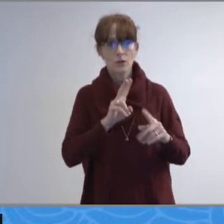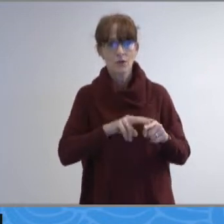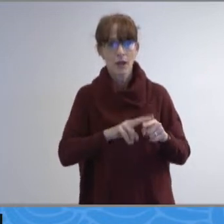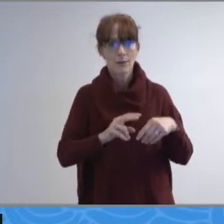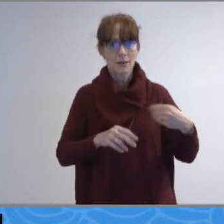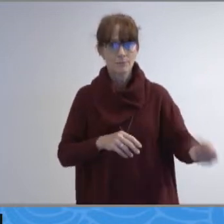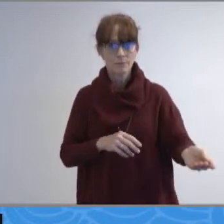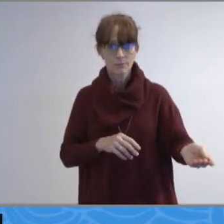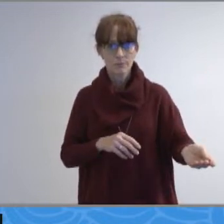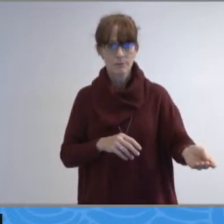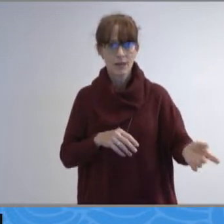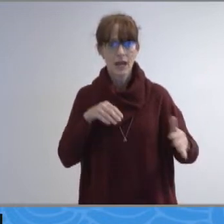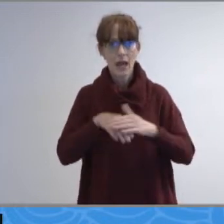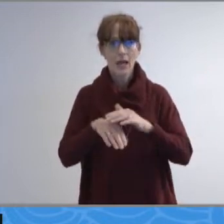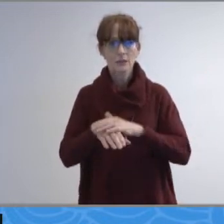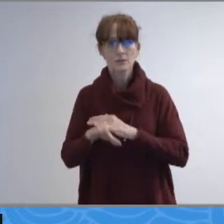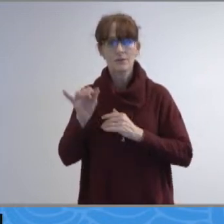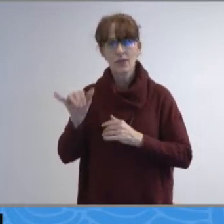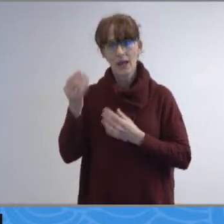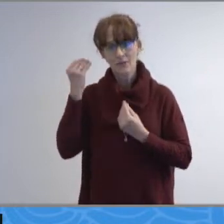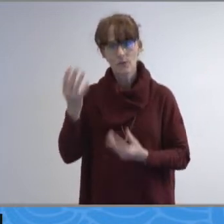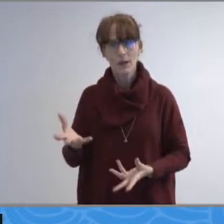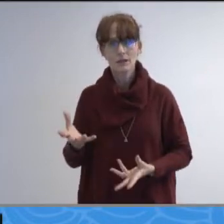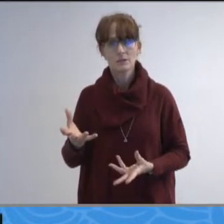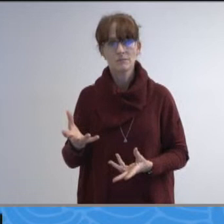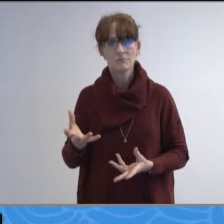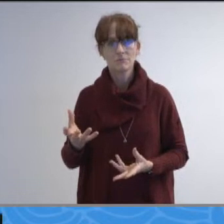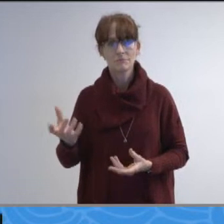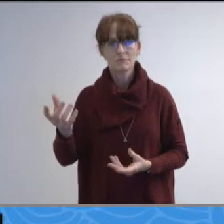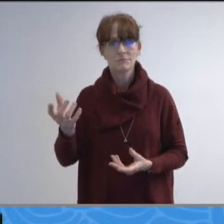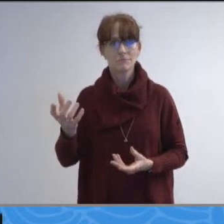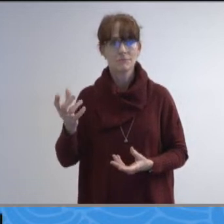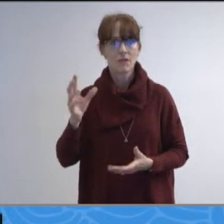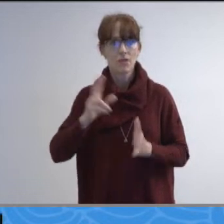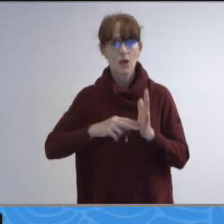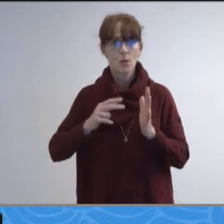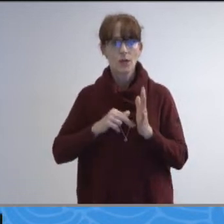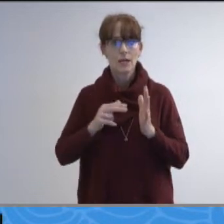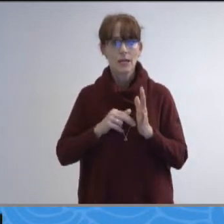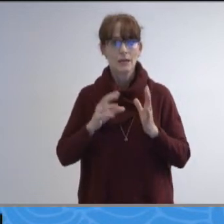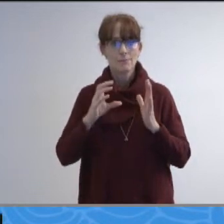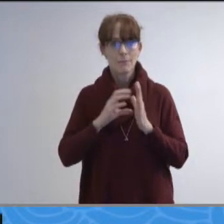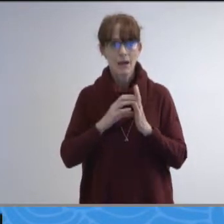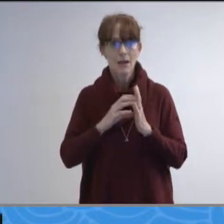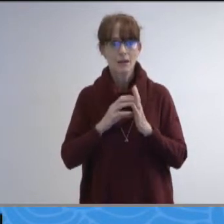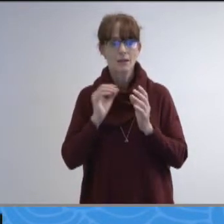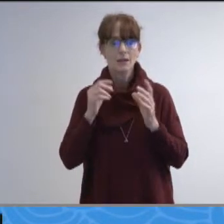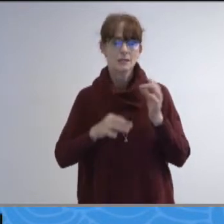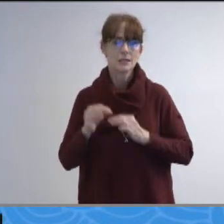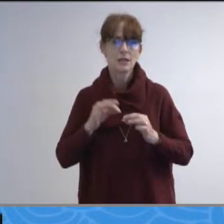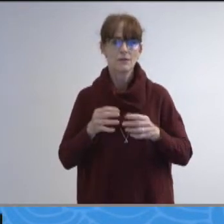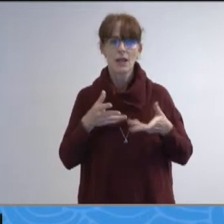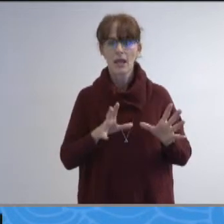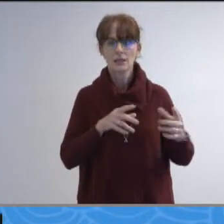which would then give them access to that information in their reading passage, as opposed to letting the students struggle through,